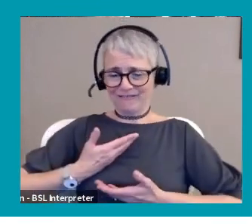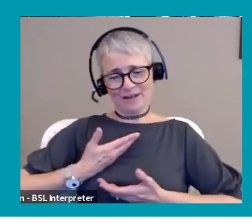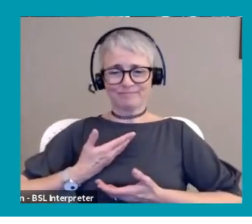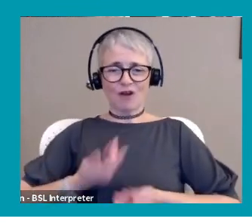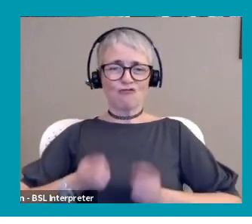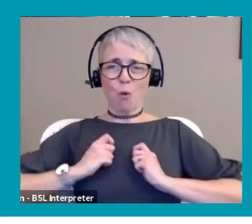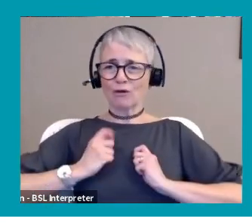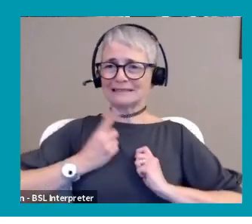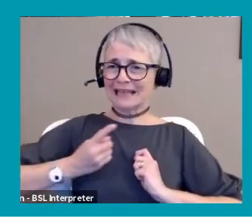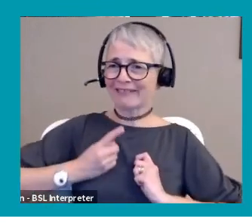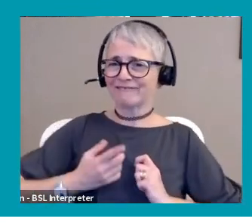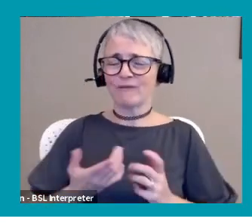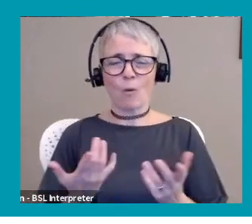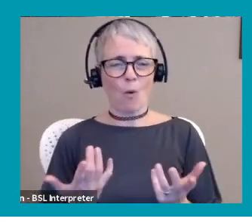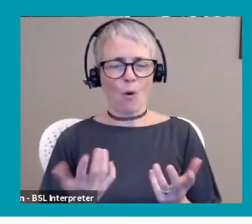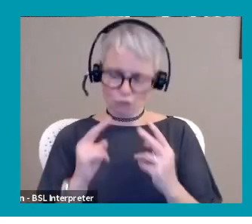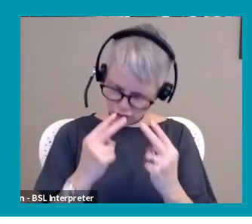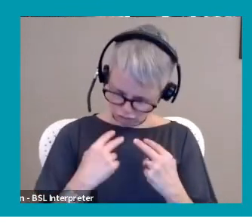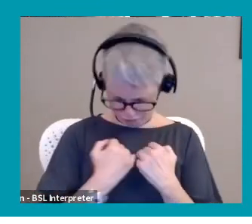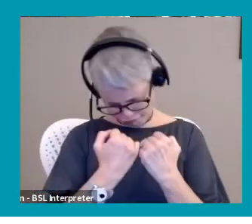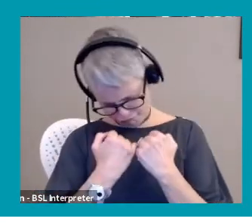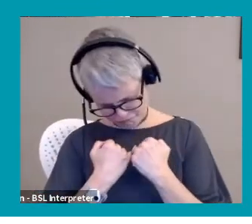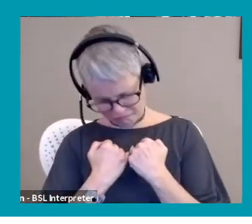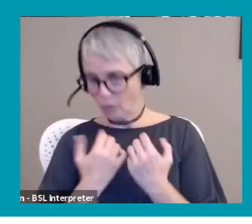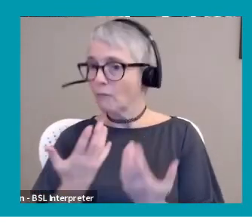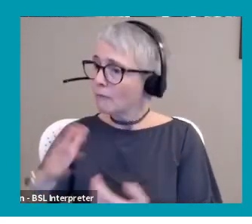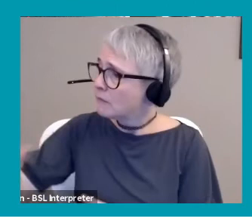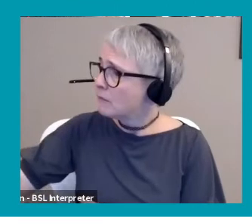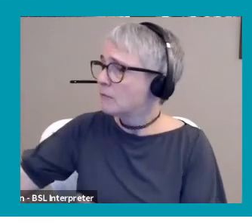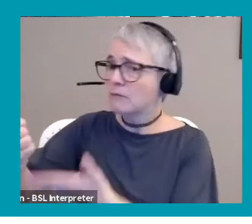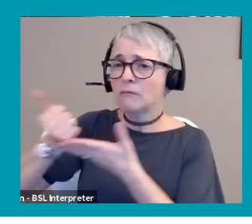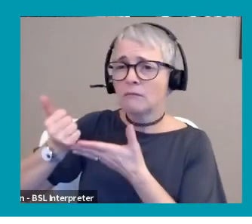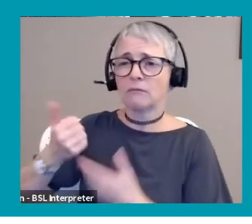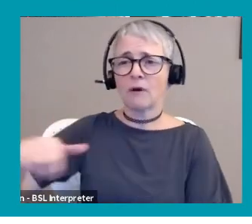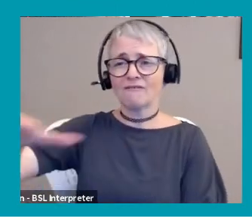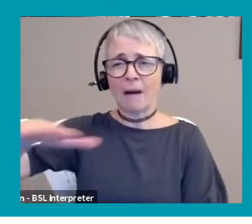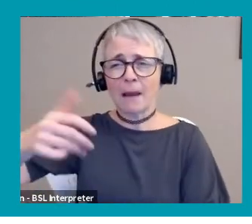Did you reach out to experts or professionals or friends and have that conversation.